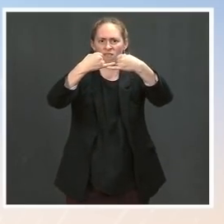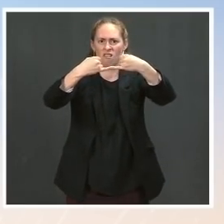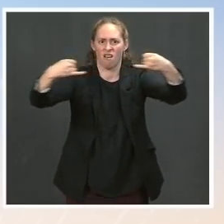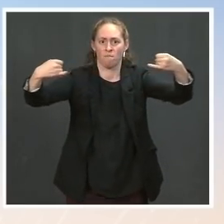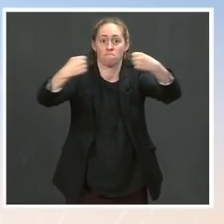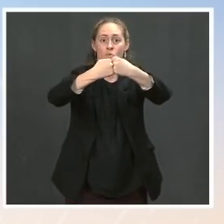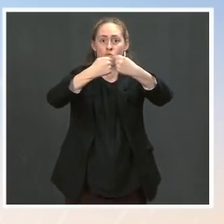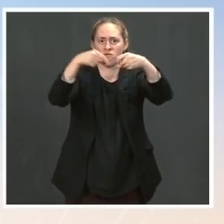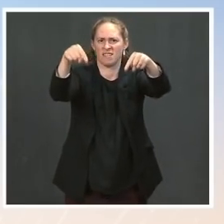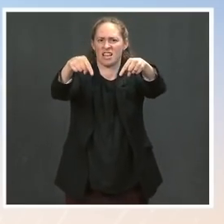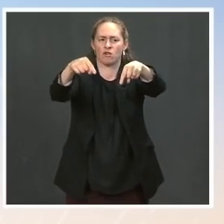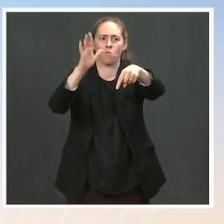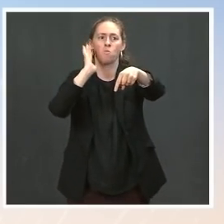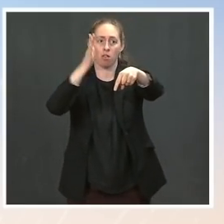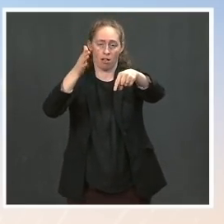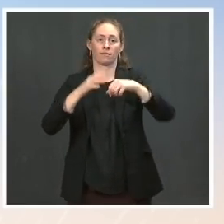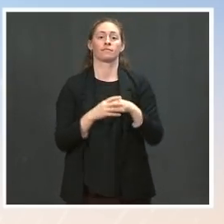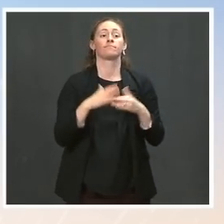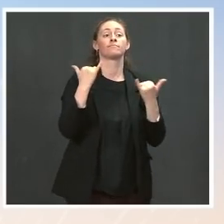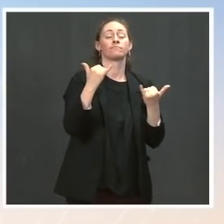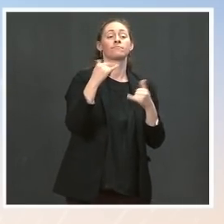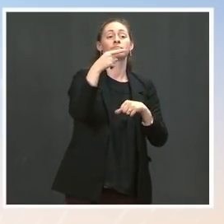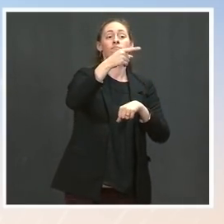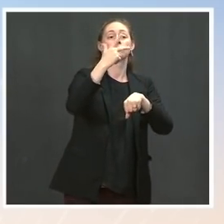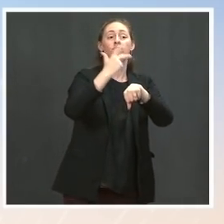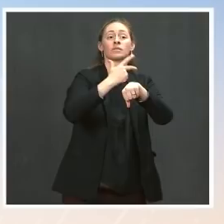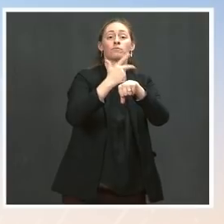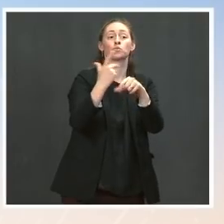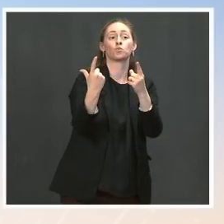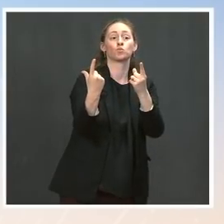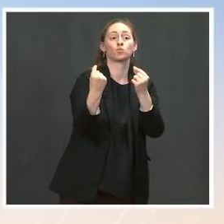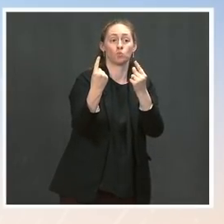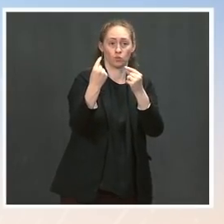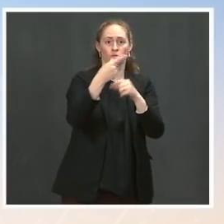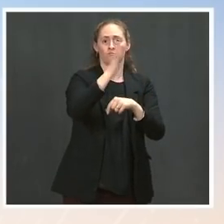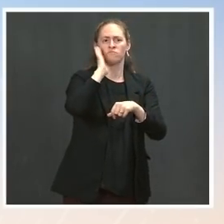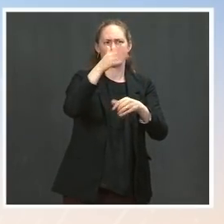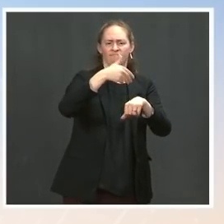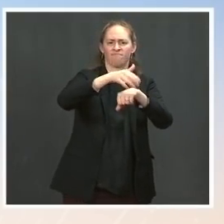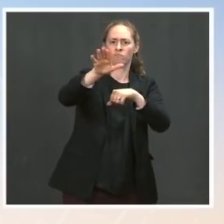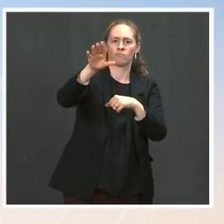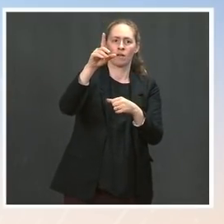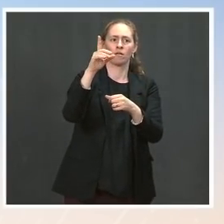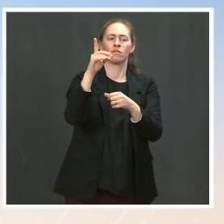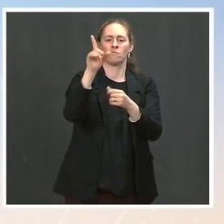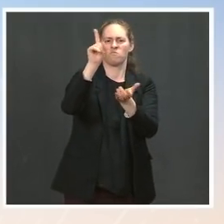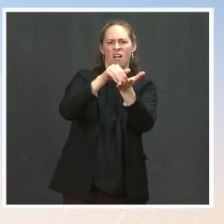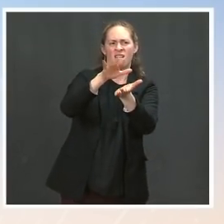Guatemala surged 1,500 police and military personnel to its southern border with Honduras and agreed